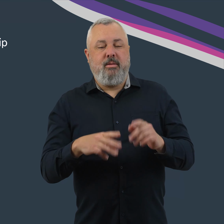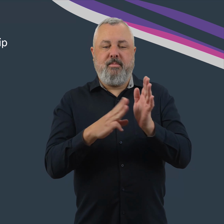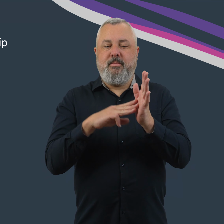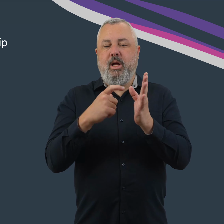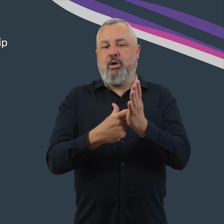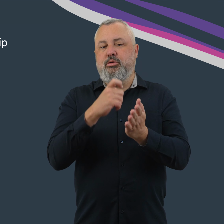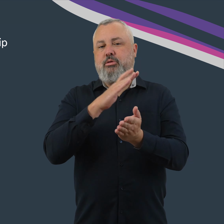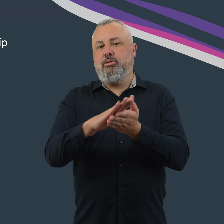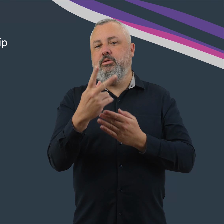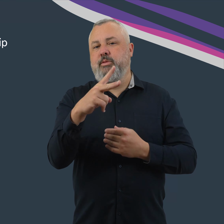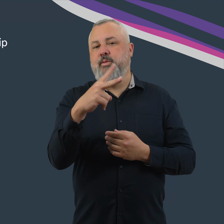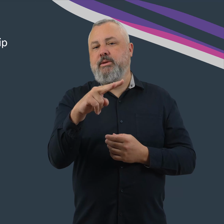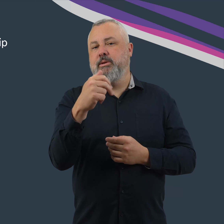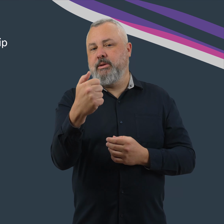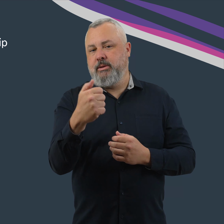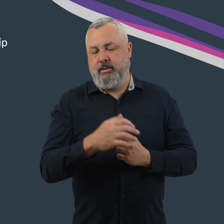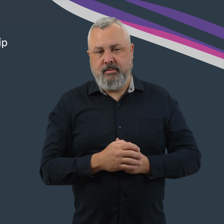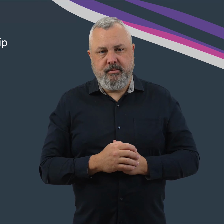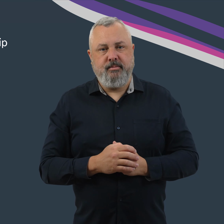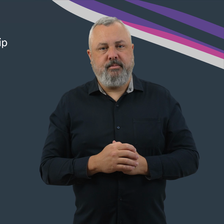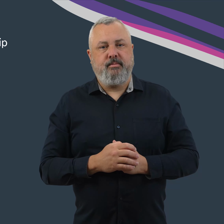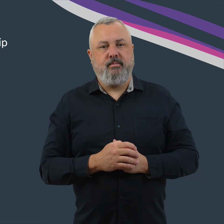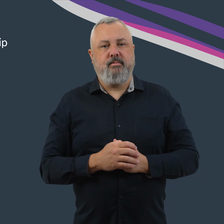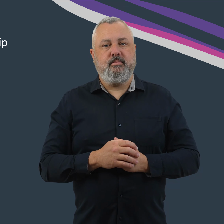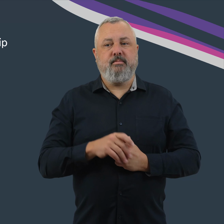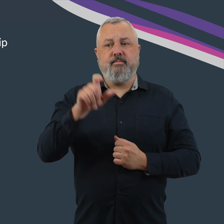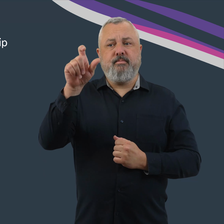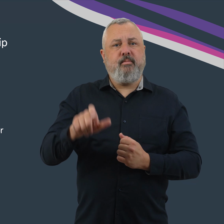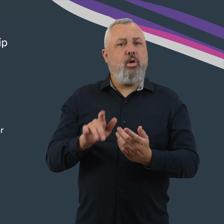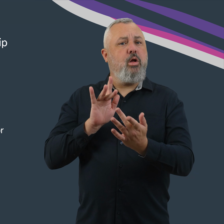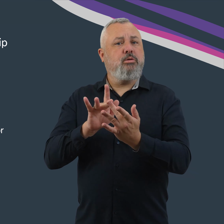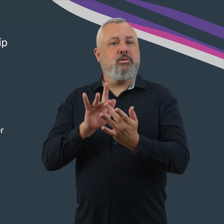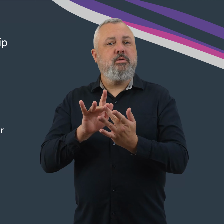March 2026 Contact officer